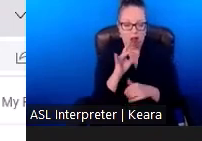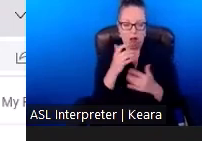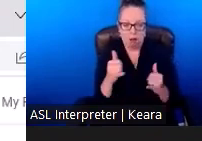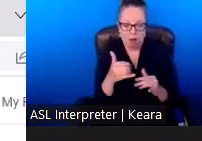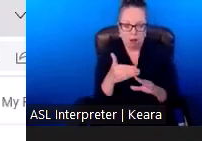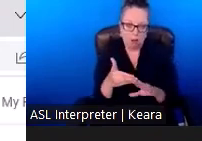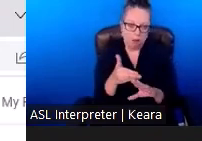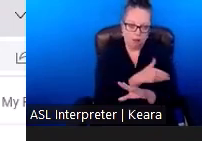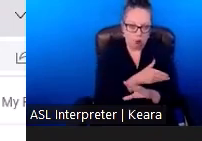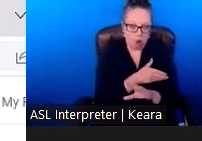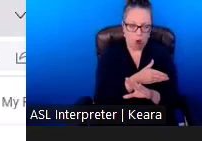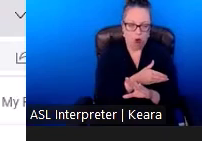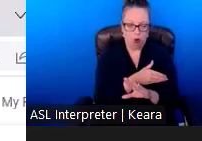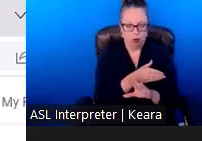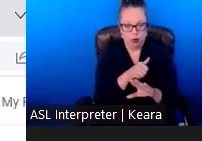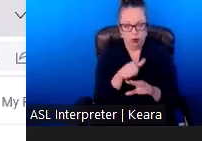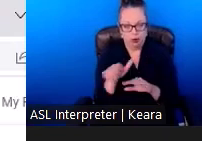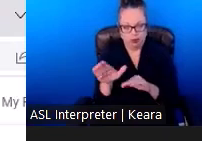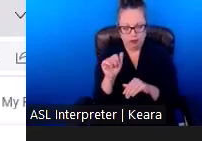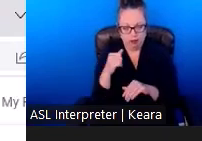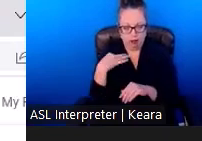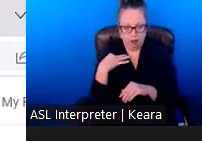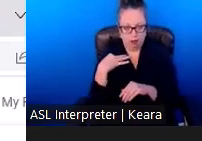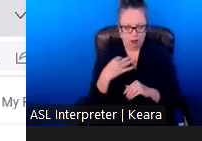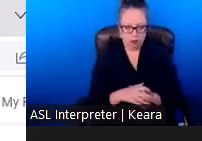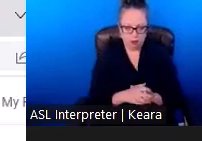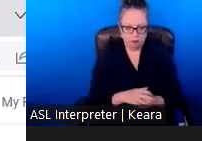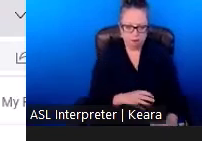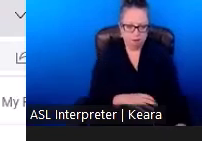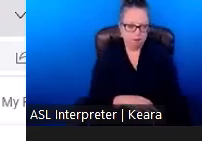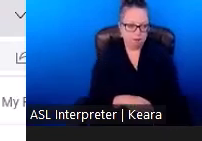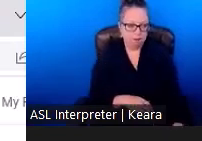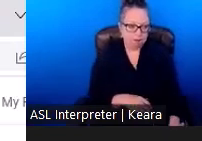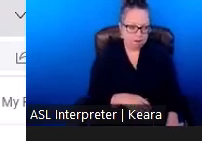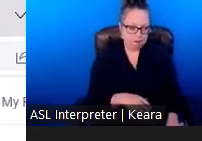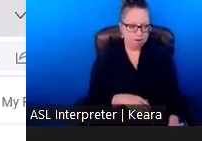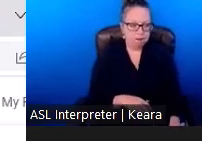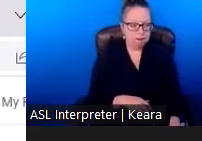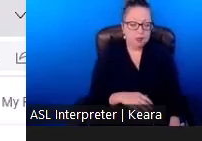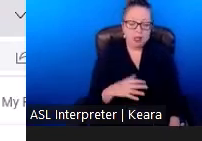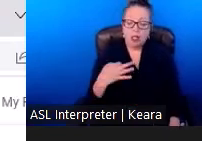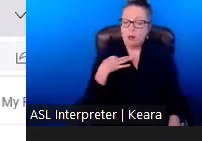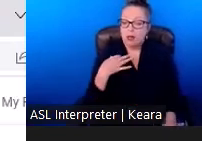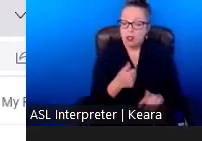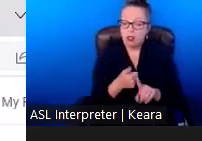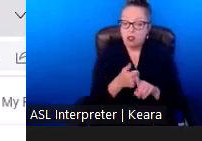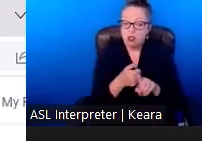application. The application will also collect specific